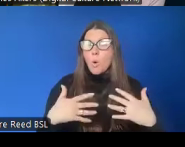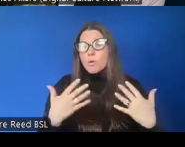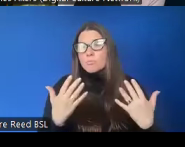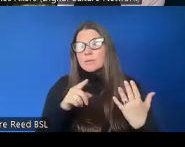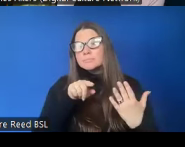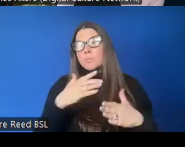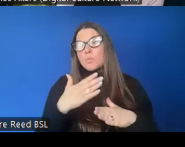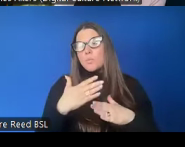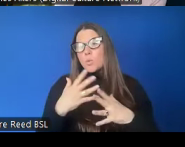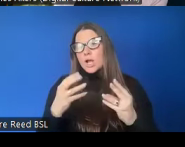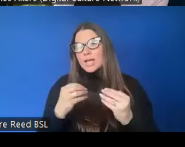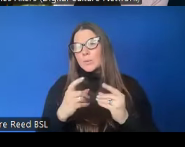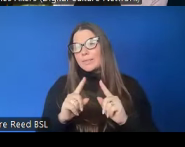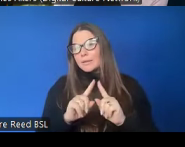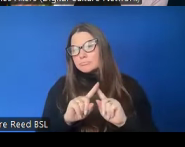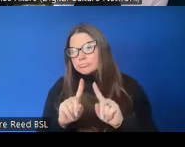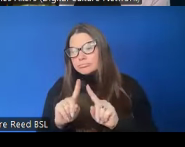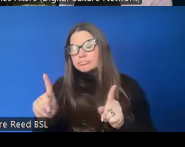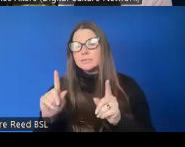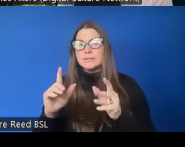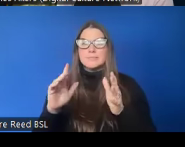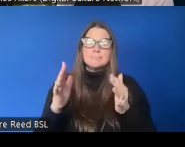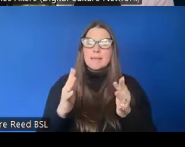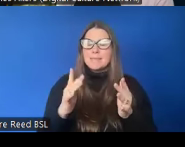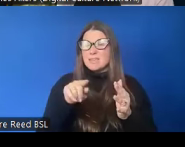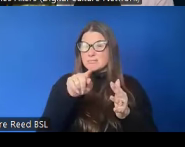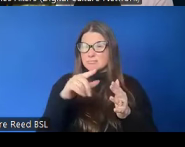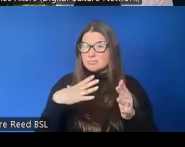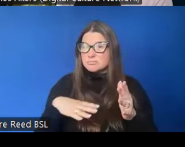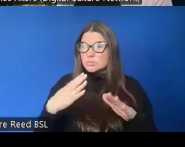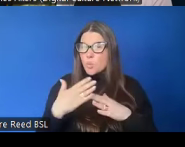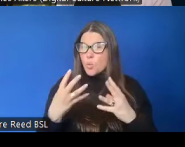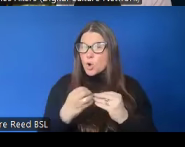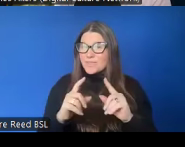that they might want or press and things like that, if they wanted to get an image,